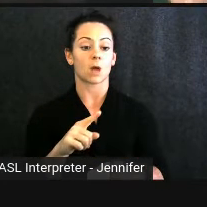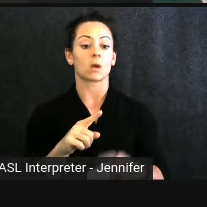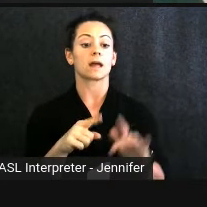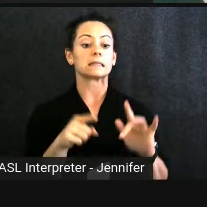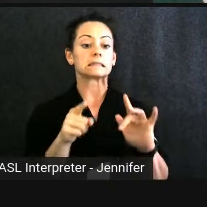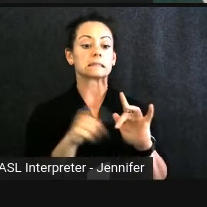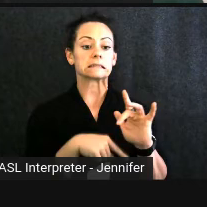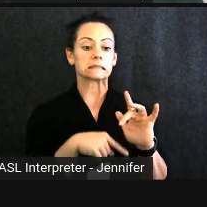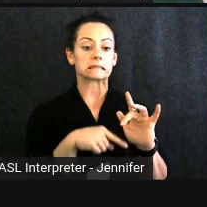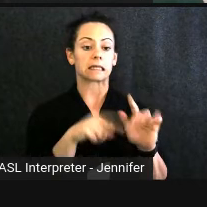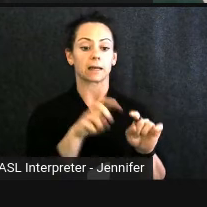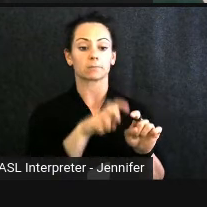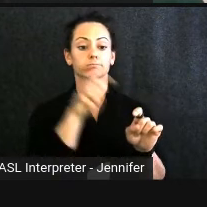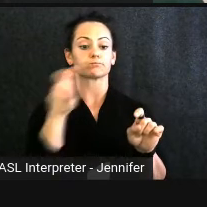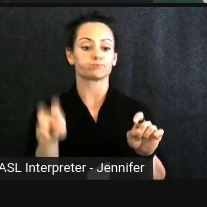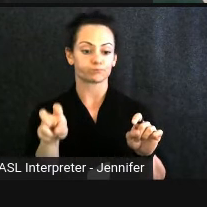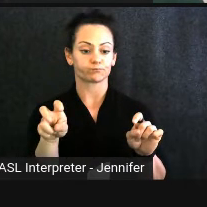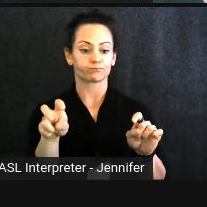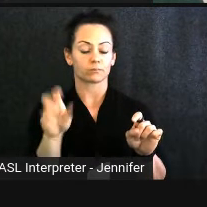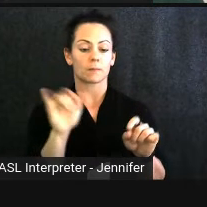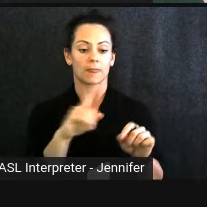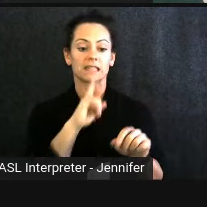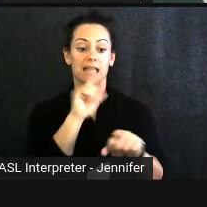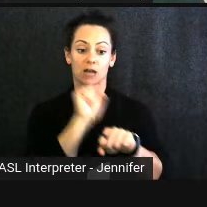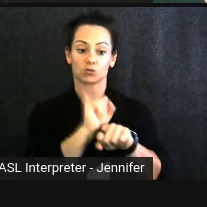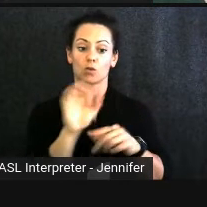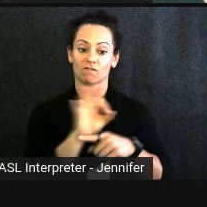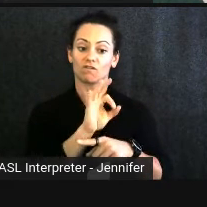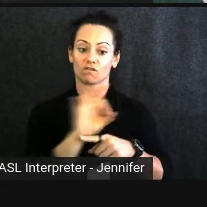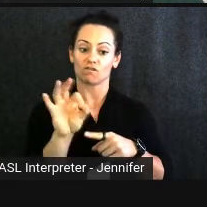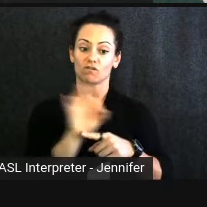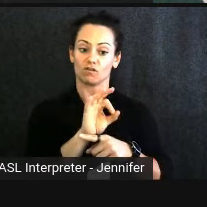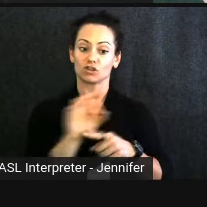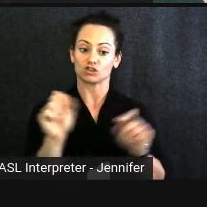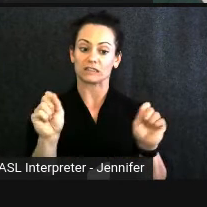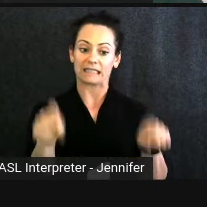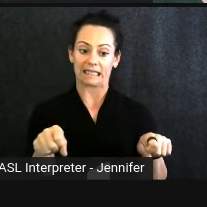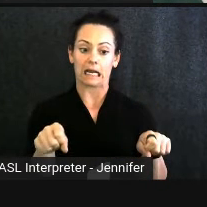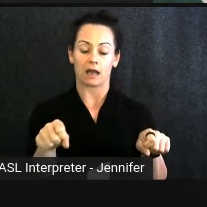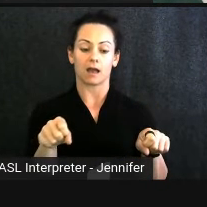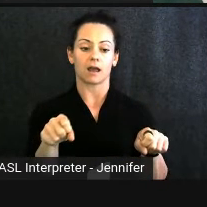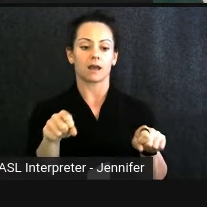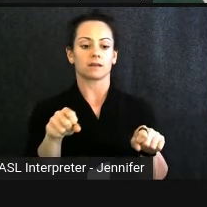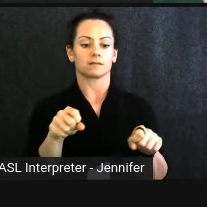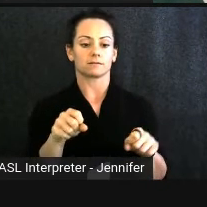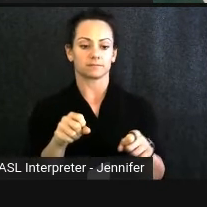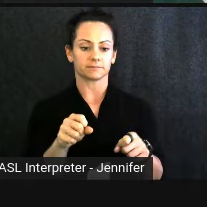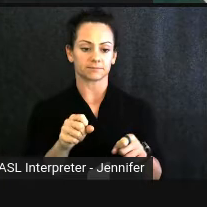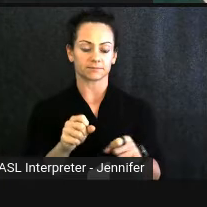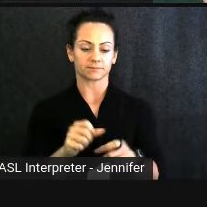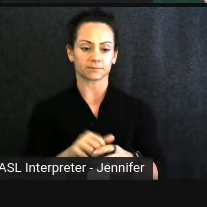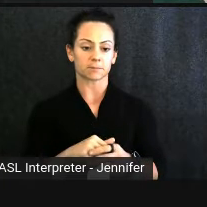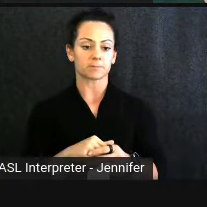which is an actual functionality of this plugin. It's not the original skip to content button and the other tab.